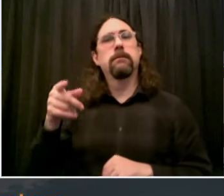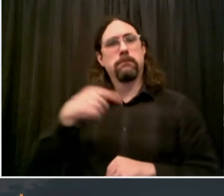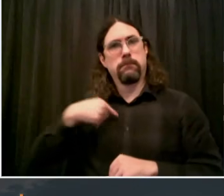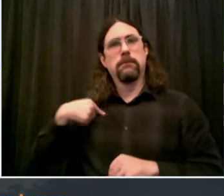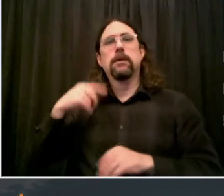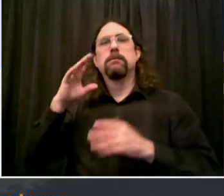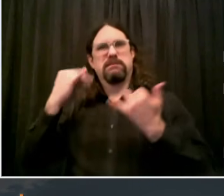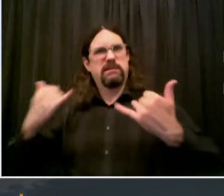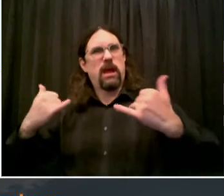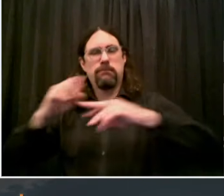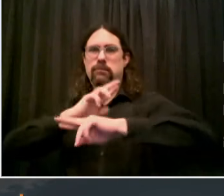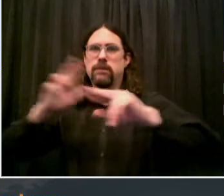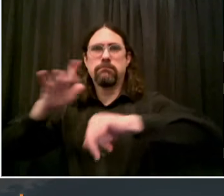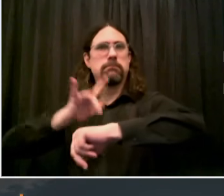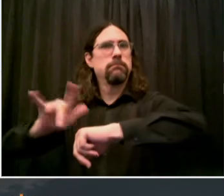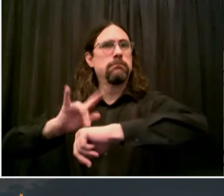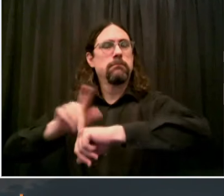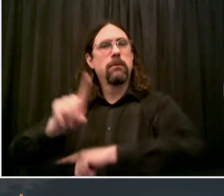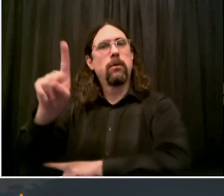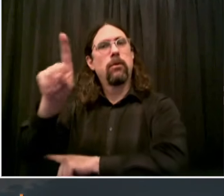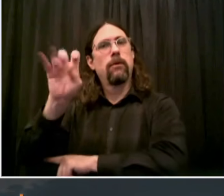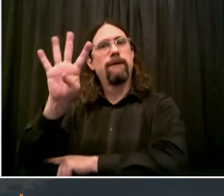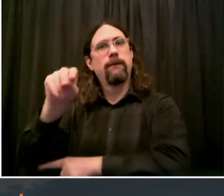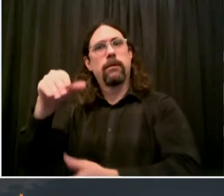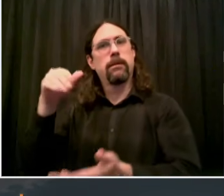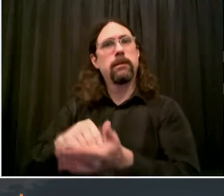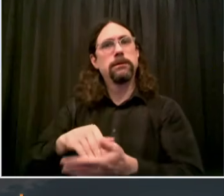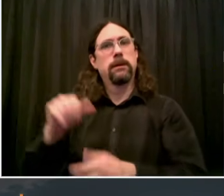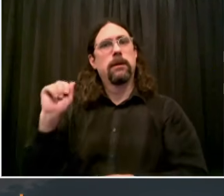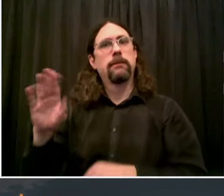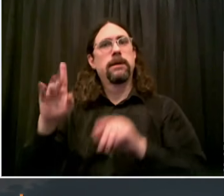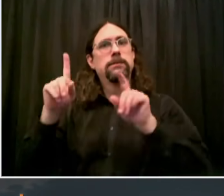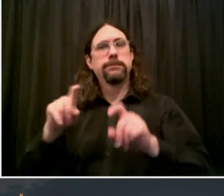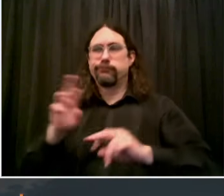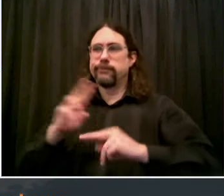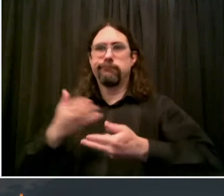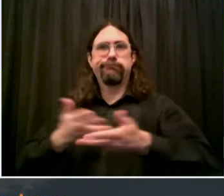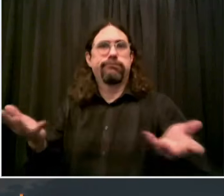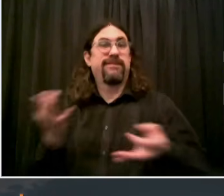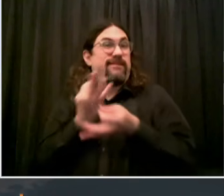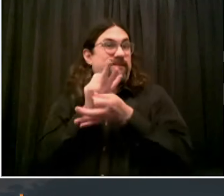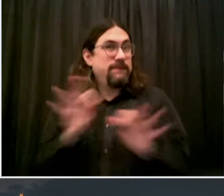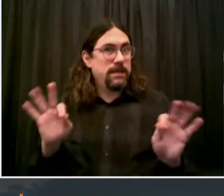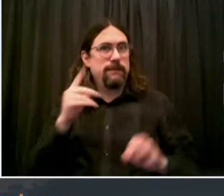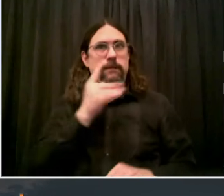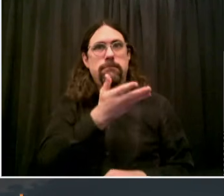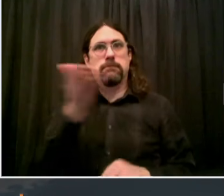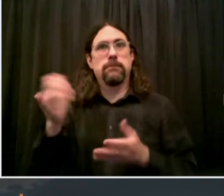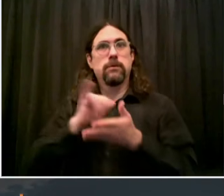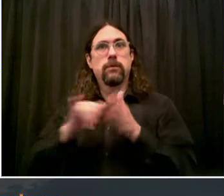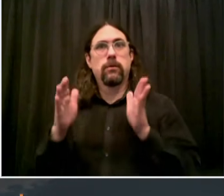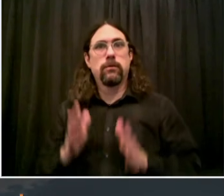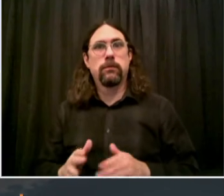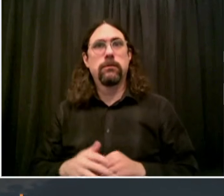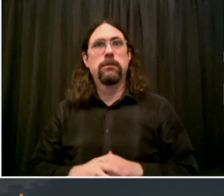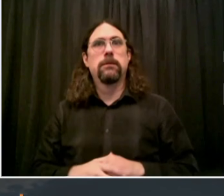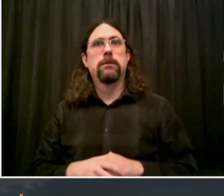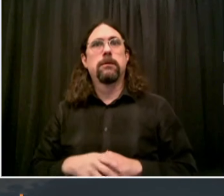YOU YOU CAN OVERCOMI WEE GOI TO REACH 140 NEW YORK CITY FIRST RESPONDERS AND HEALTH CARE